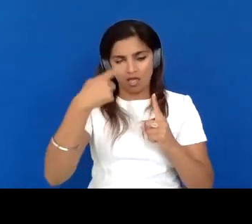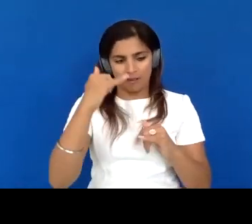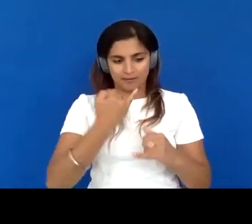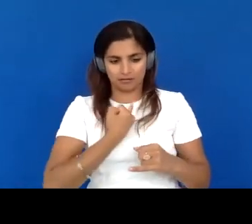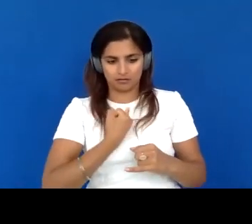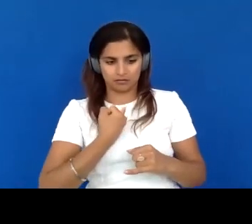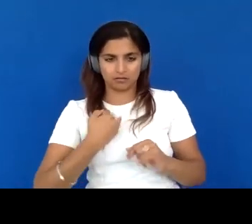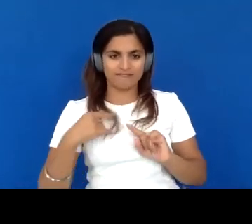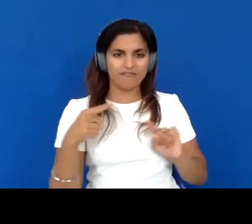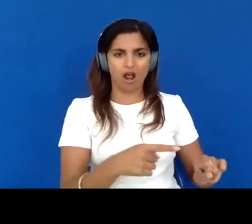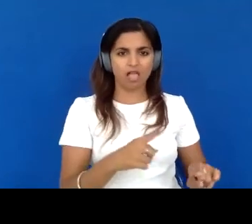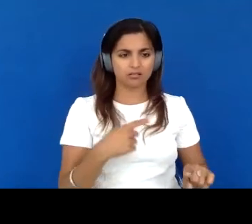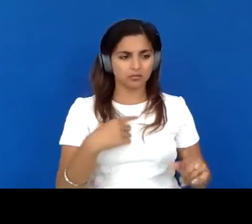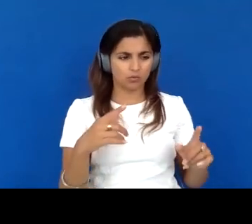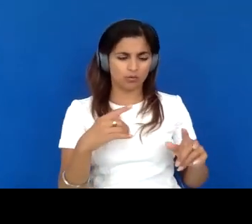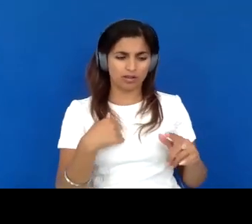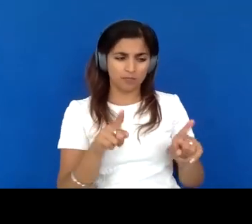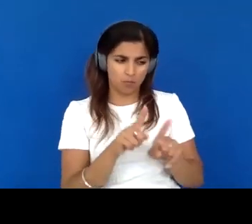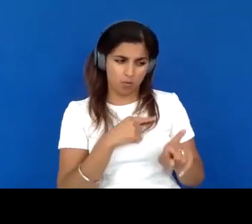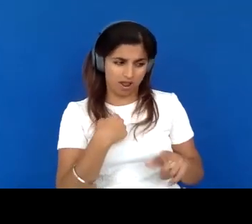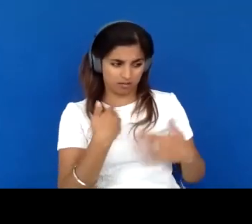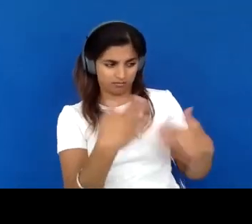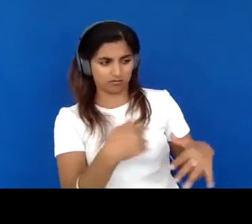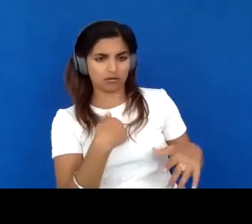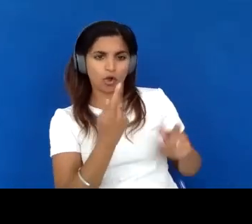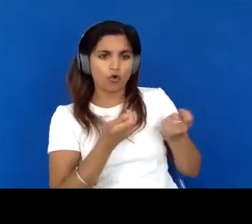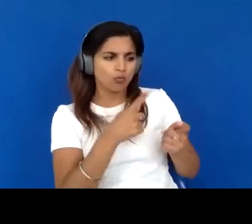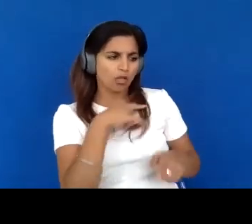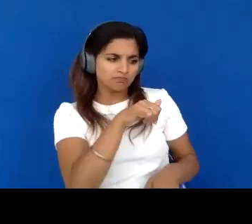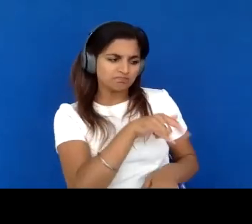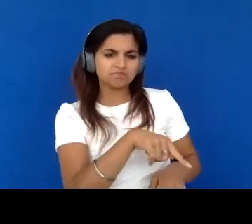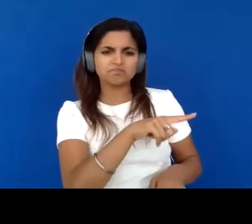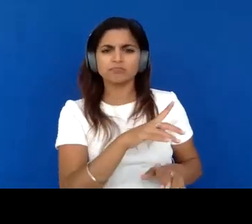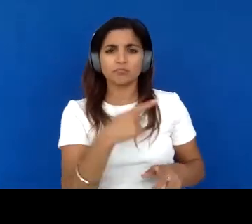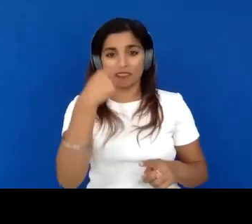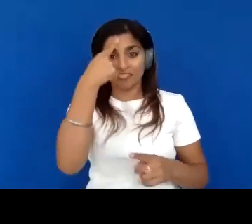grassroots efforts towards collective liberation I have ethical complicities